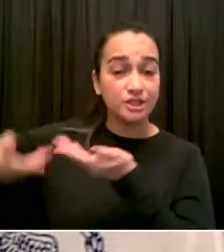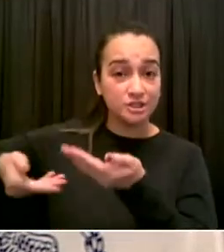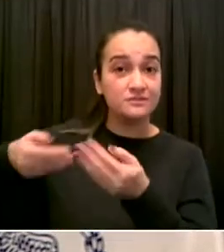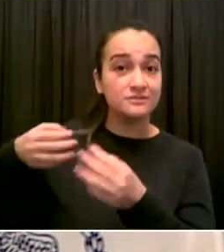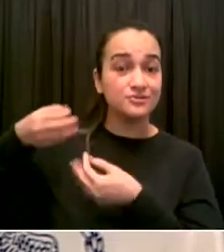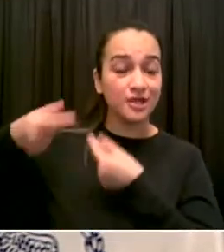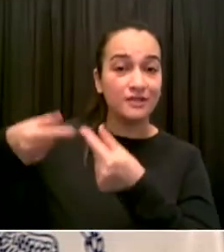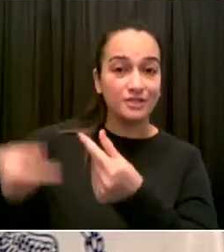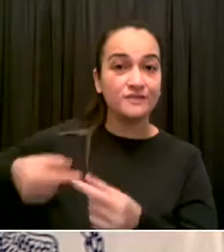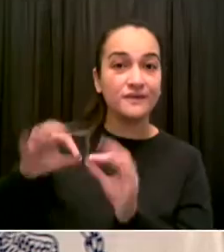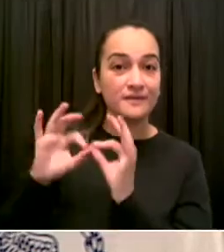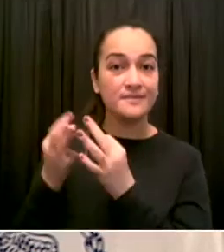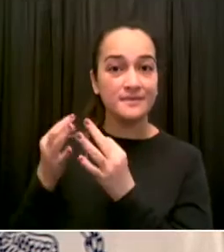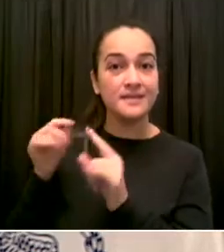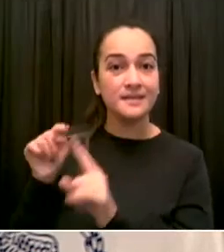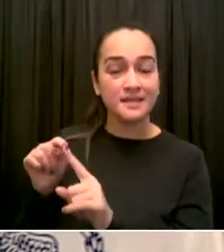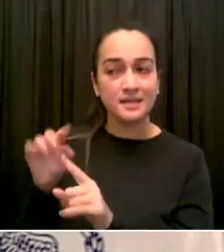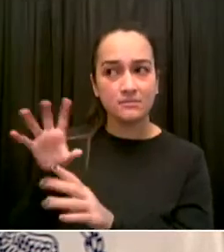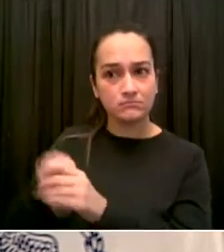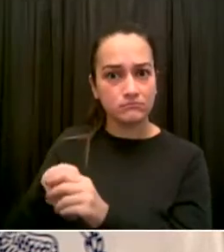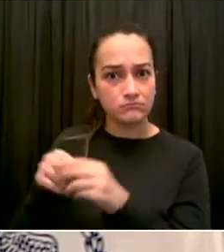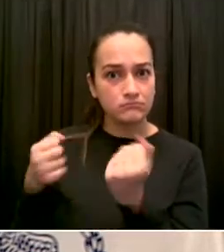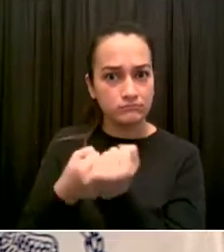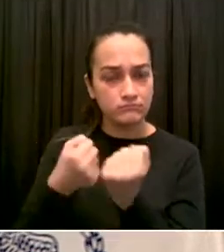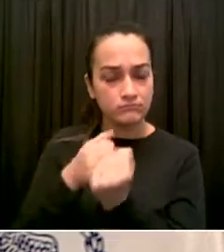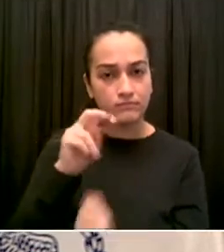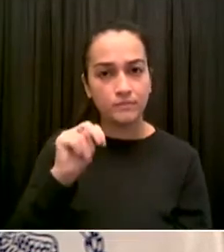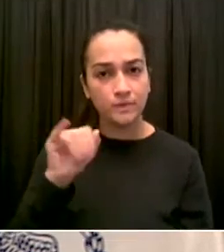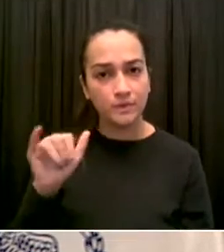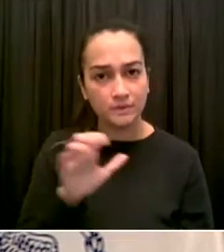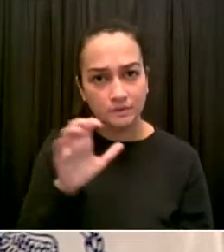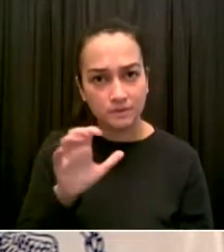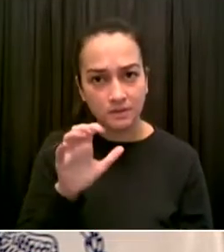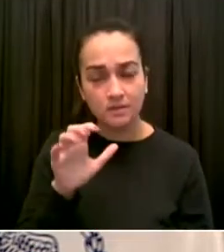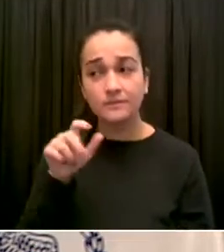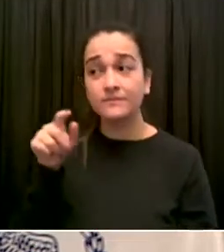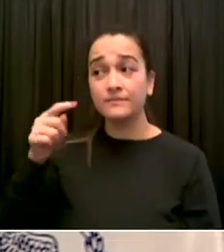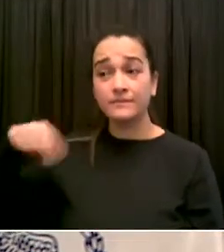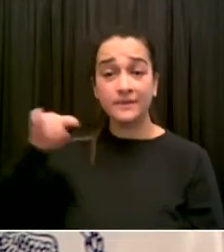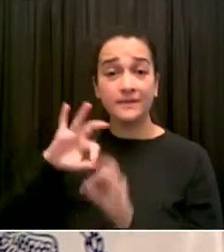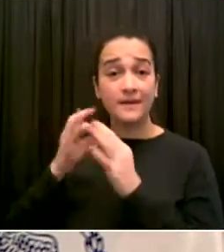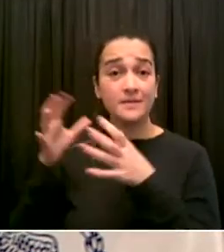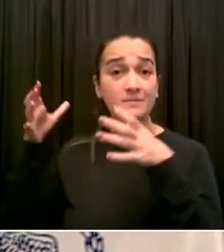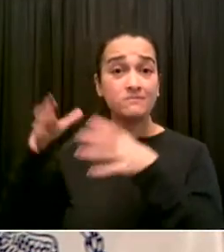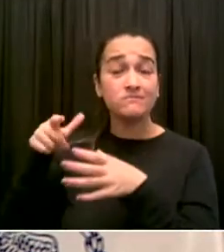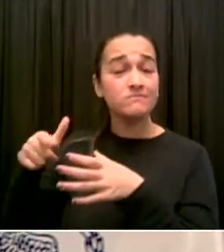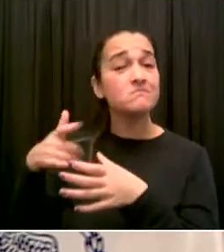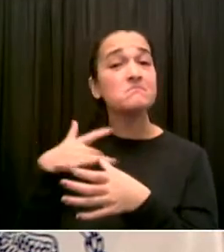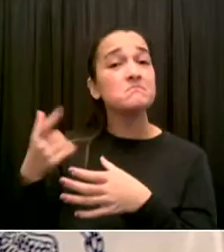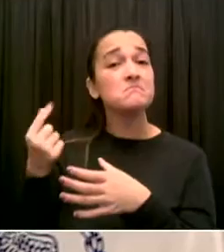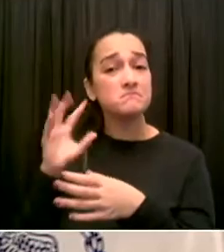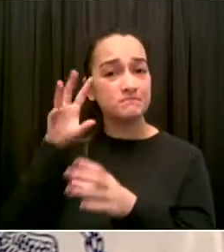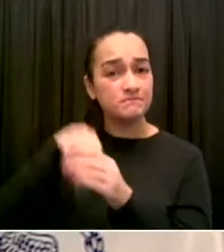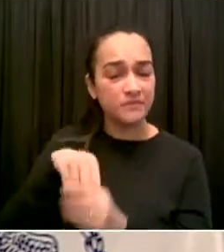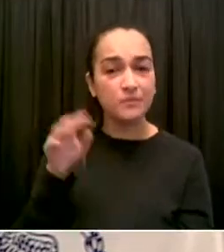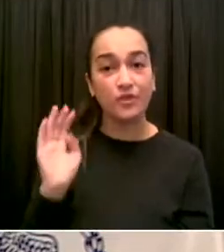HE IS FOCUSED PARTICULARLY ON OUR ECONOMIC COMEBACKS, BROADWAY MEANS SO MUCH TO US